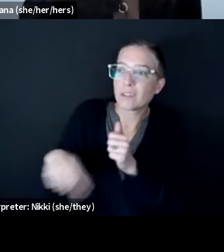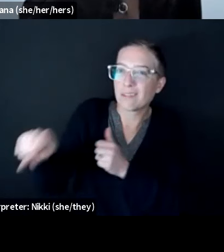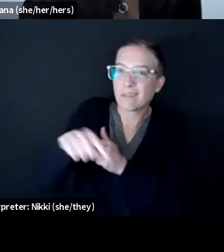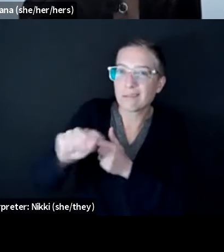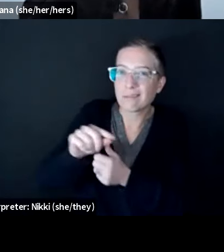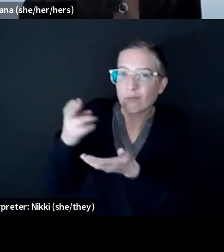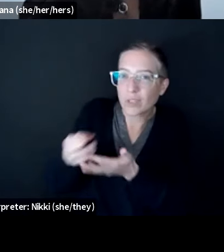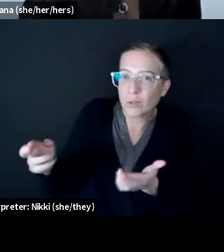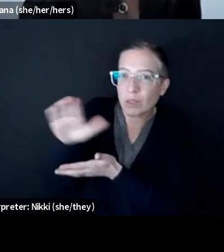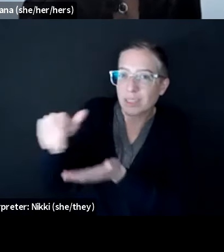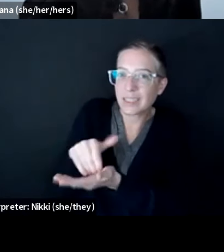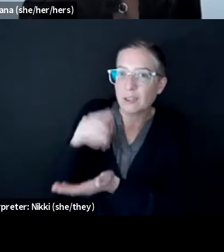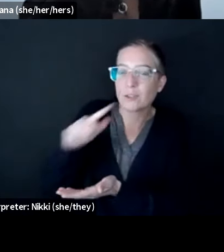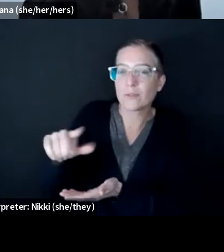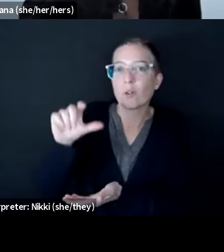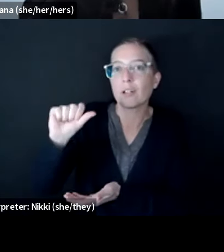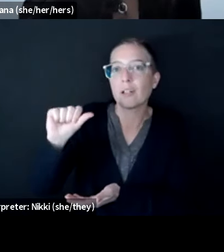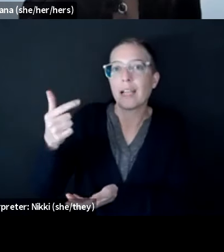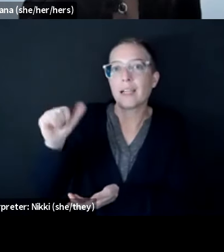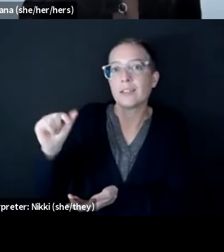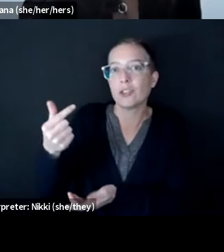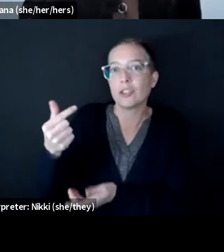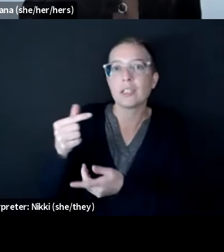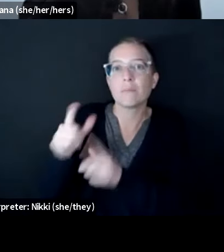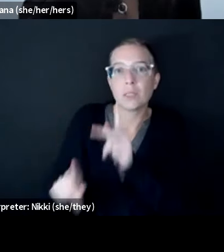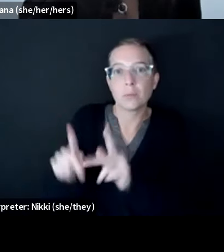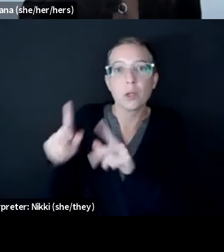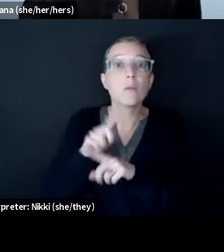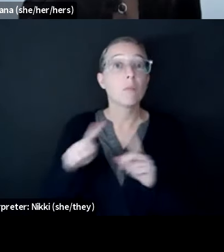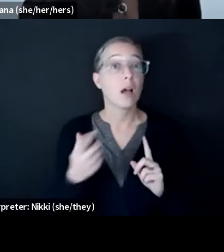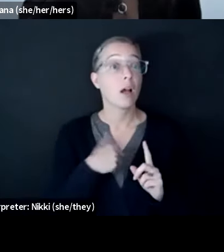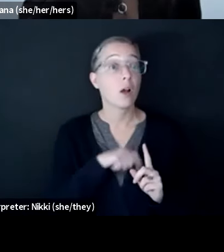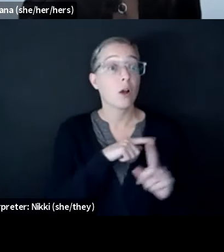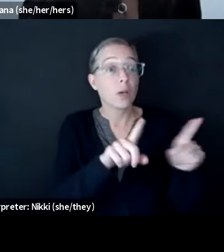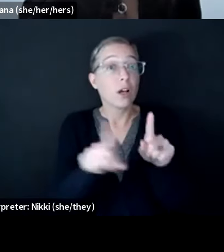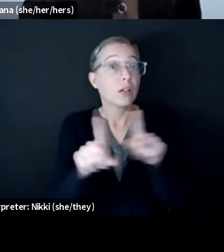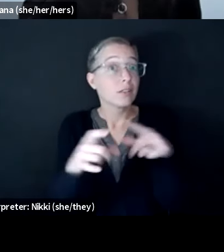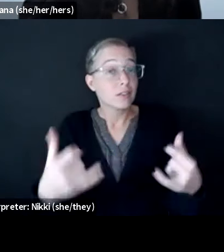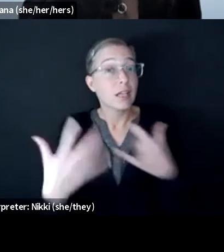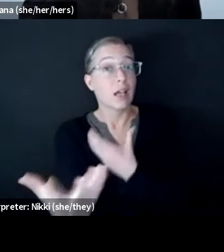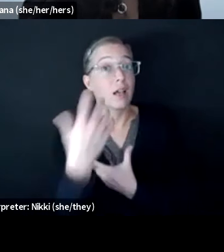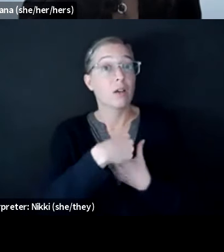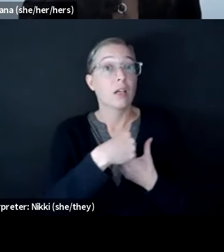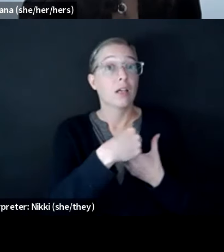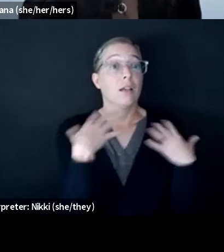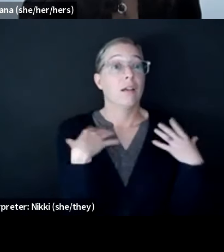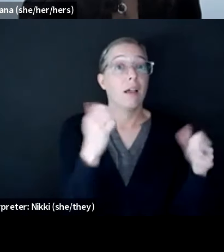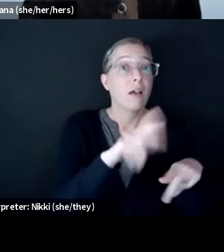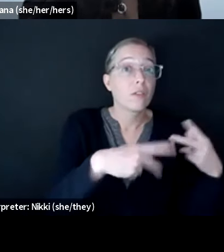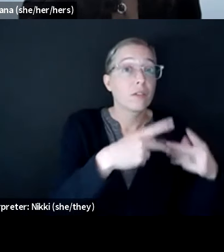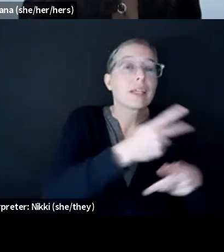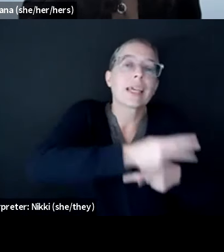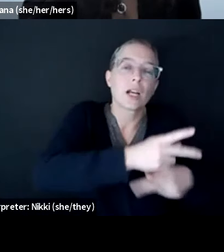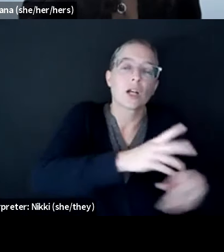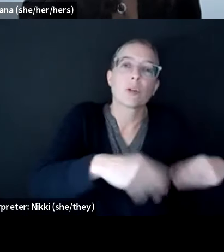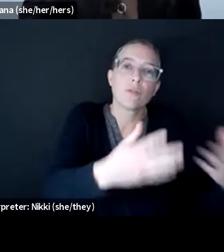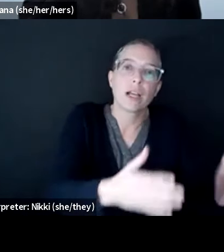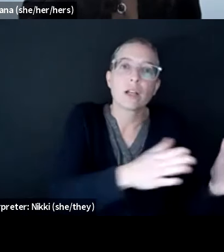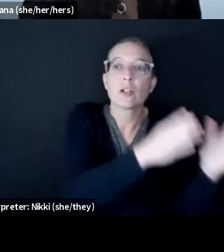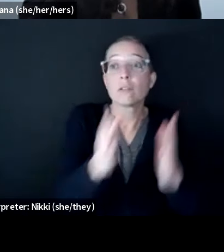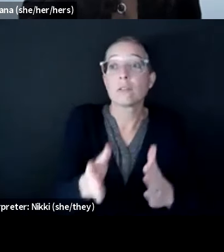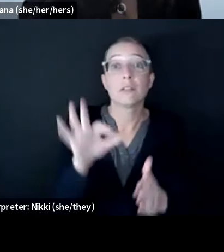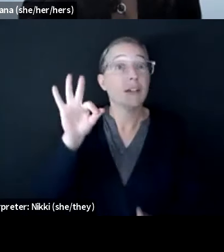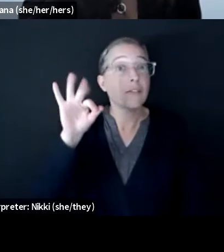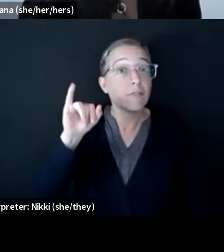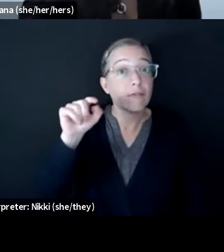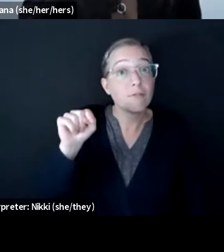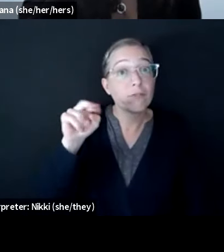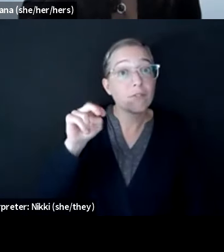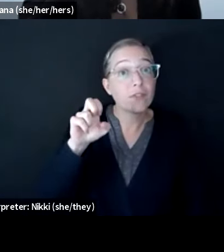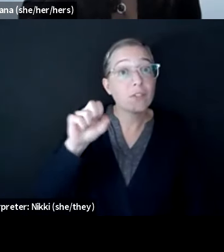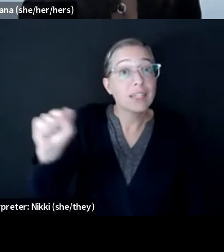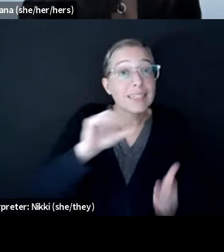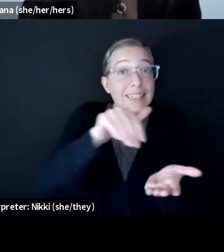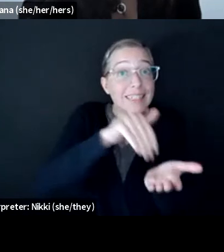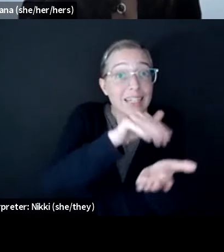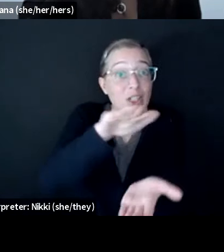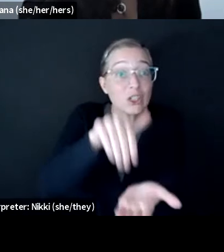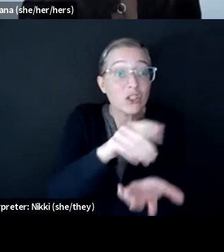Kris Krasnowski: But it kind of extends beyond them now, we have health care providers, we have public health agencies who are providers, we have fitness centers that are providers so we've grown our provider network.